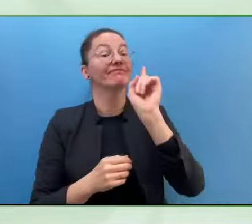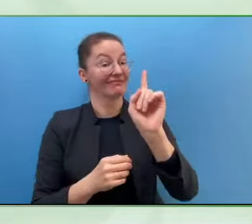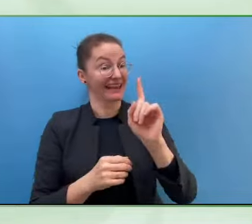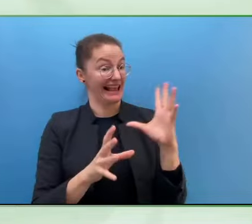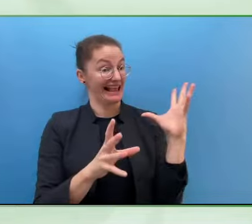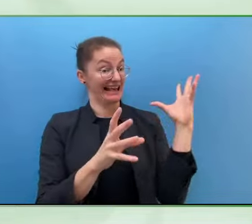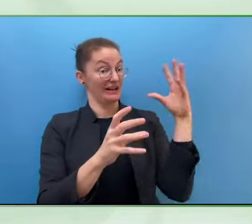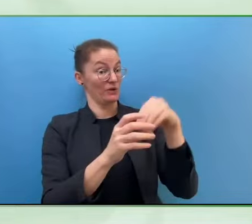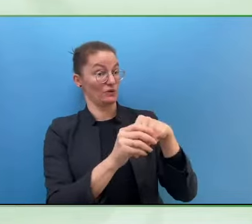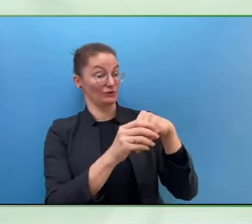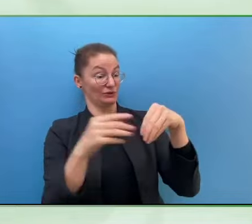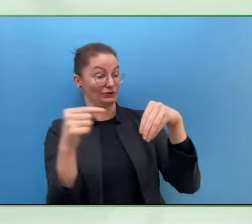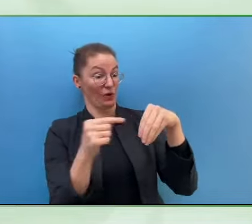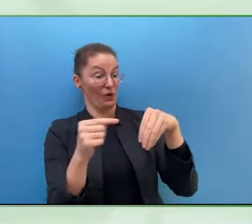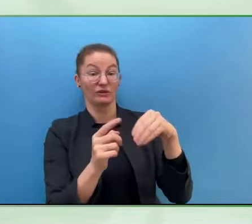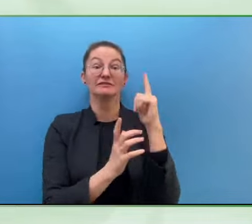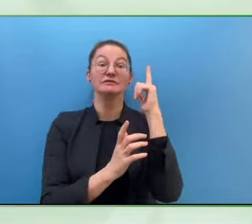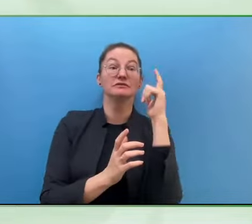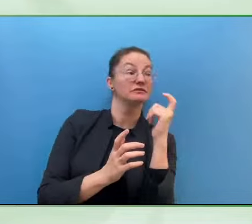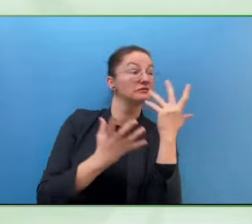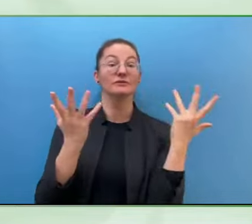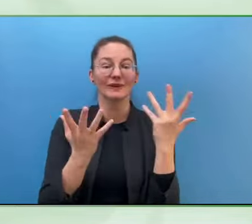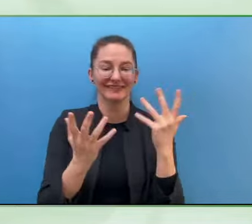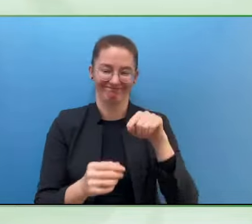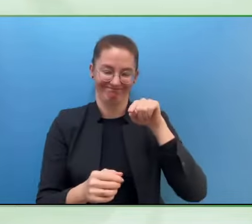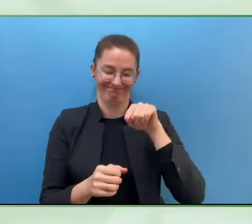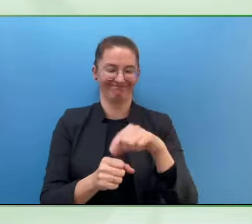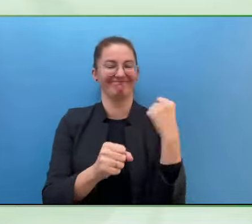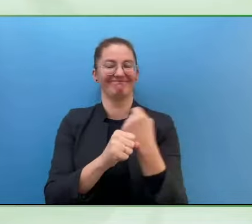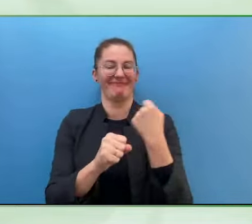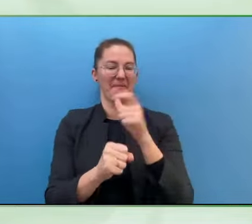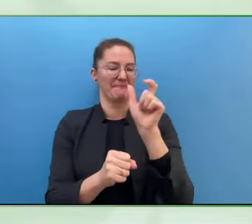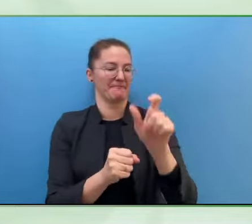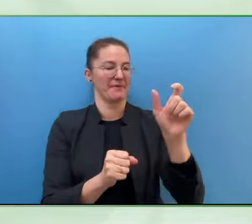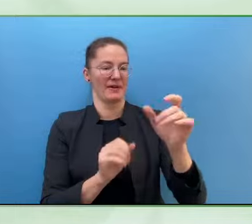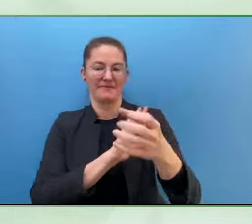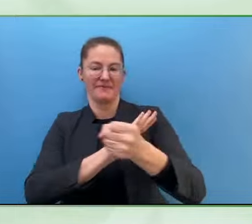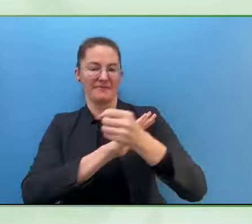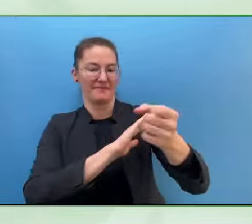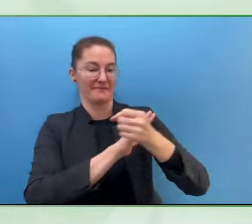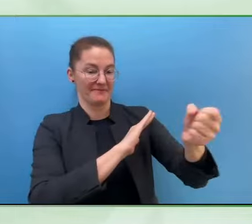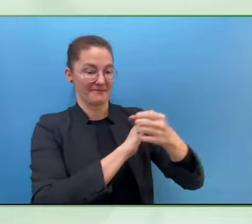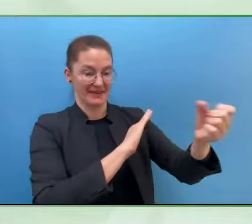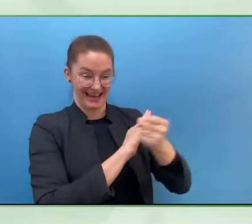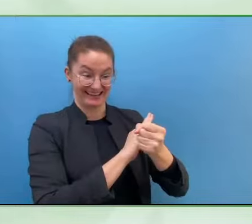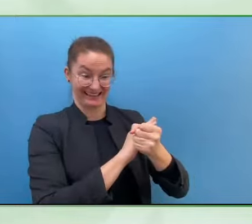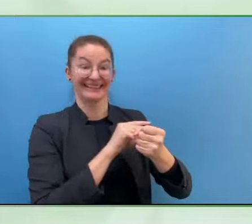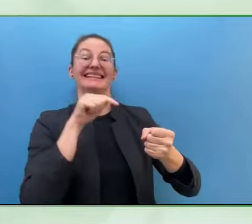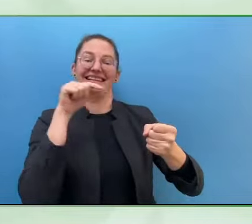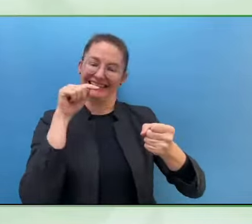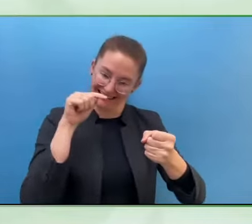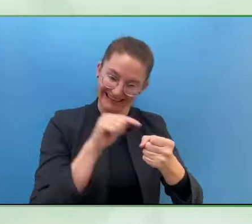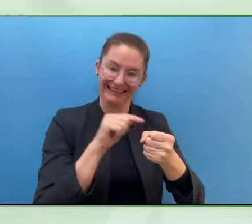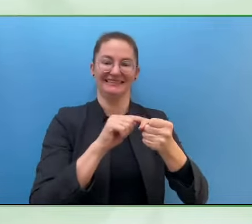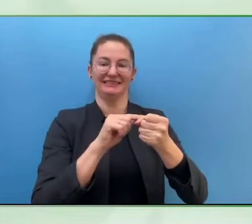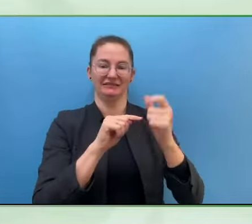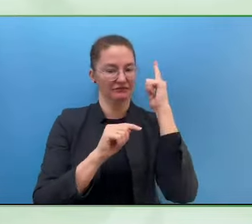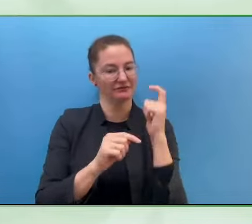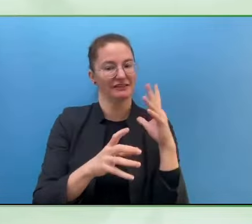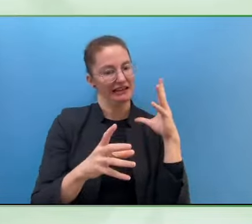to get access for clients, to all our products and services.